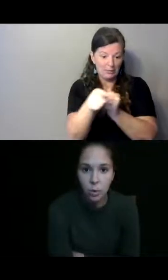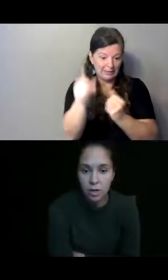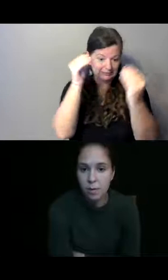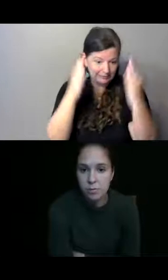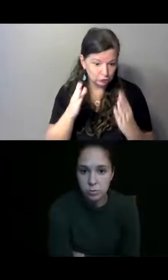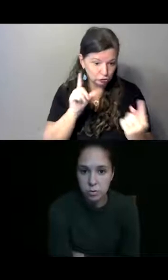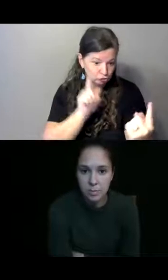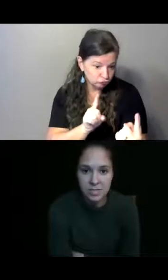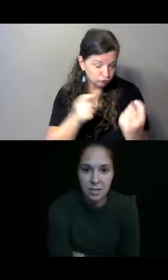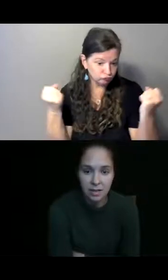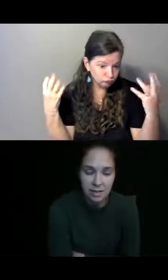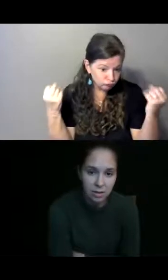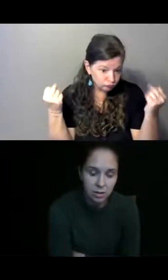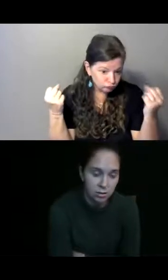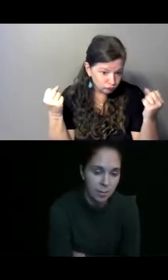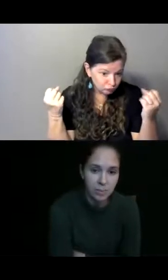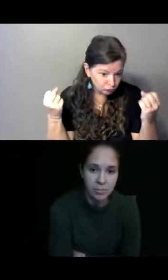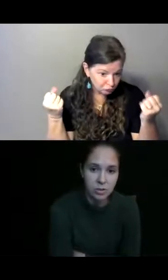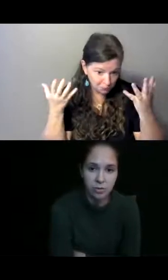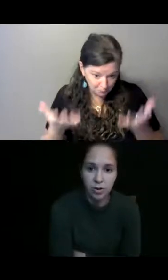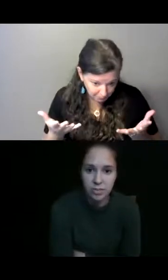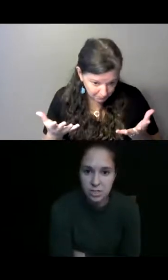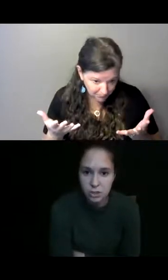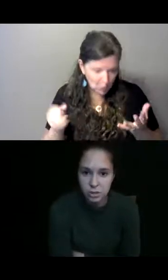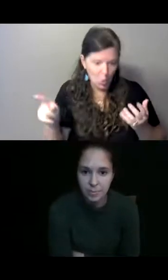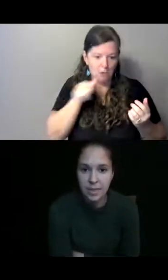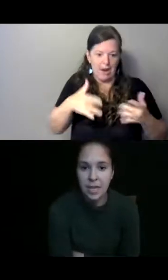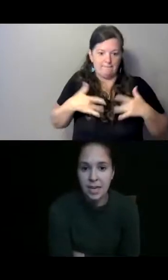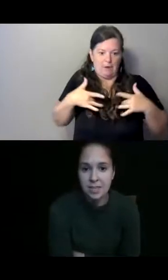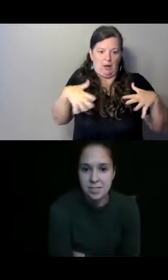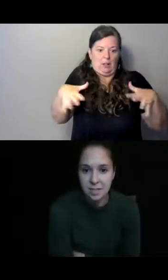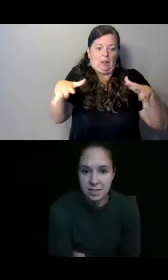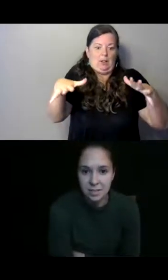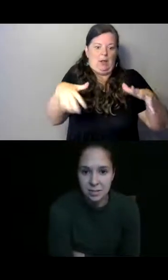or come up to the room and or come up to the front of the teacher and sign.